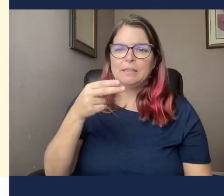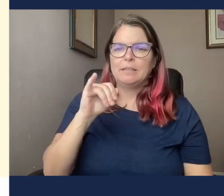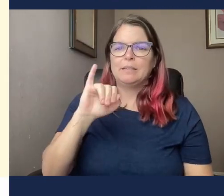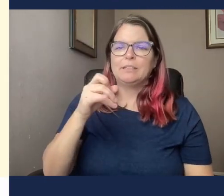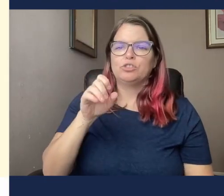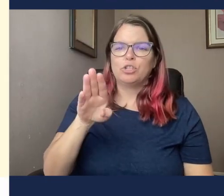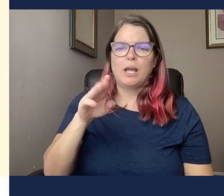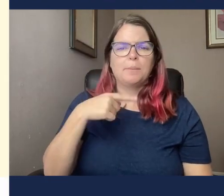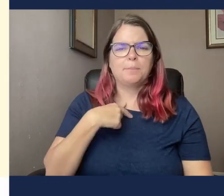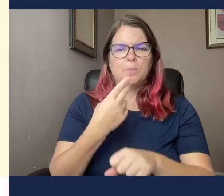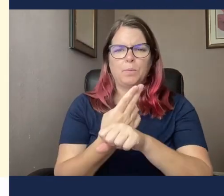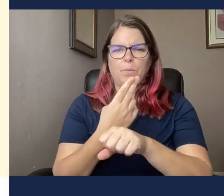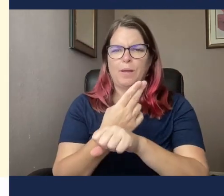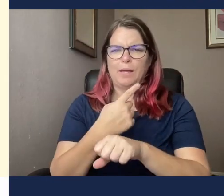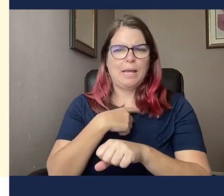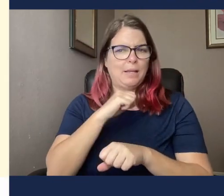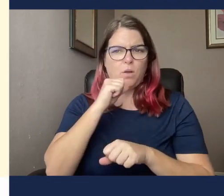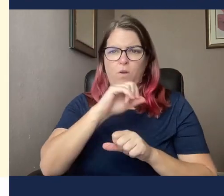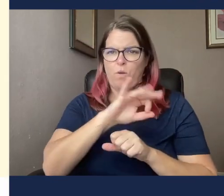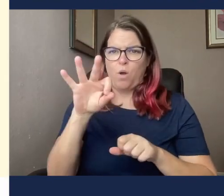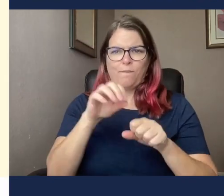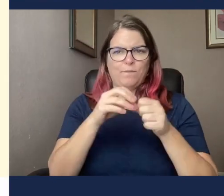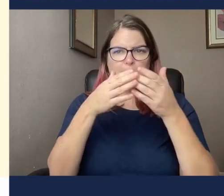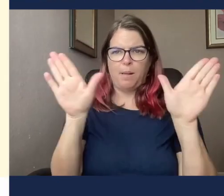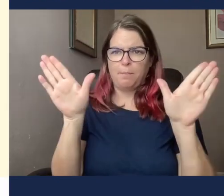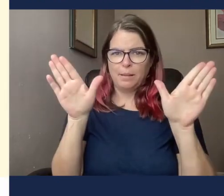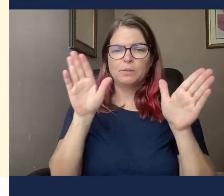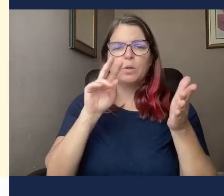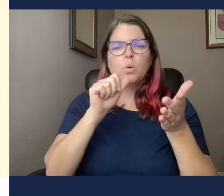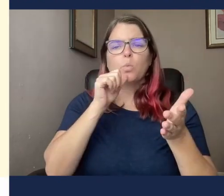impacting the groups that you would think, Jews and Muslims. But it's also impacting other